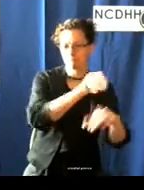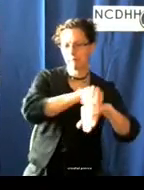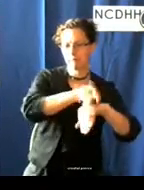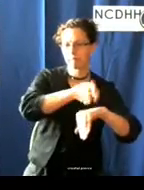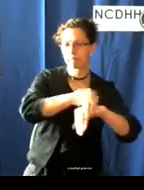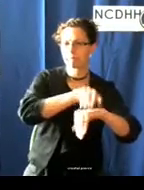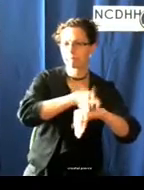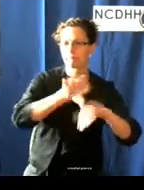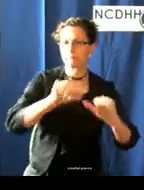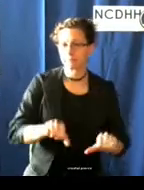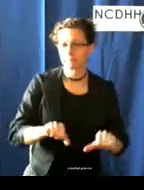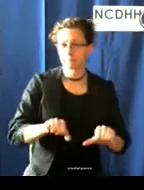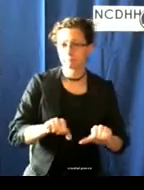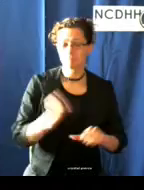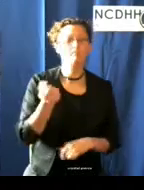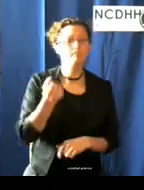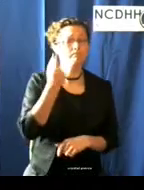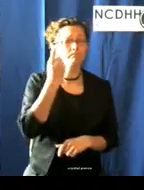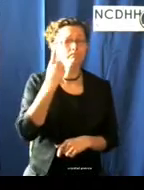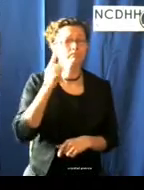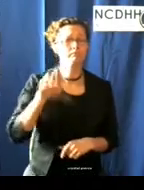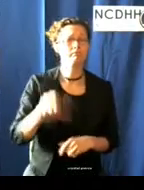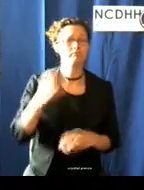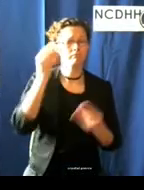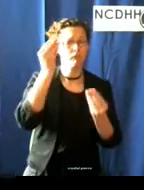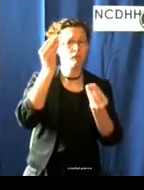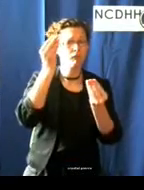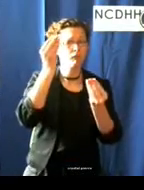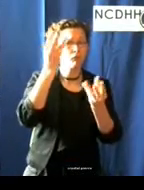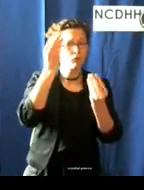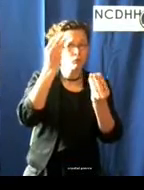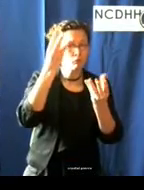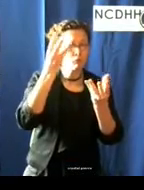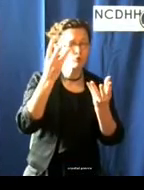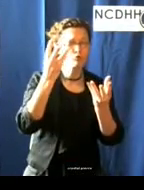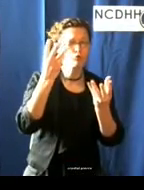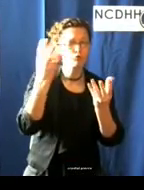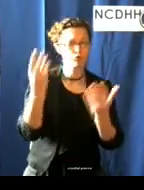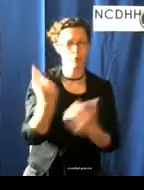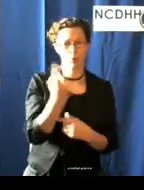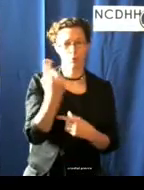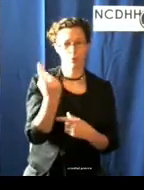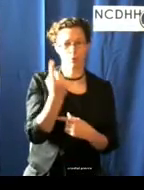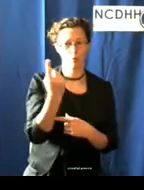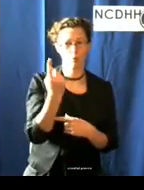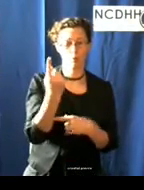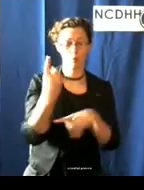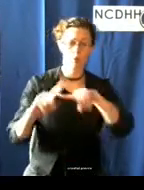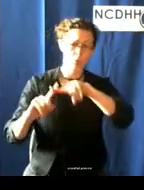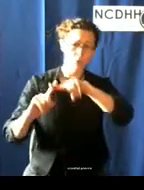AN INFORMATIONAL ONLY PRESENTATION AND SHOULD NOT BE RELIED ON AS LEGAL ADVICE